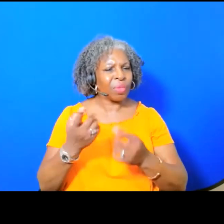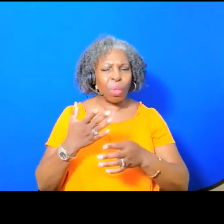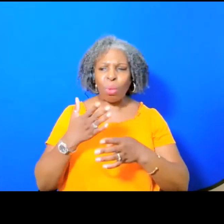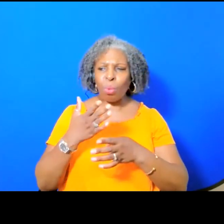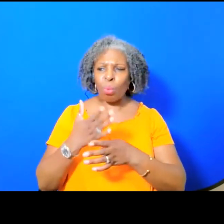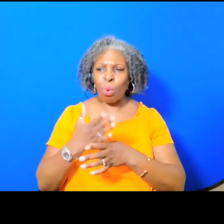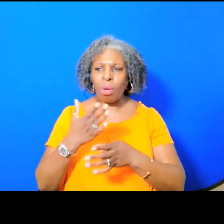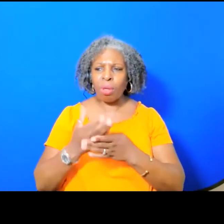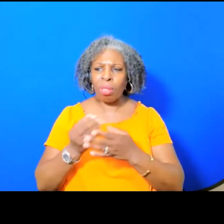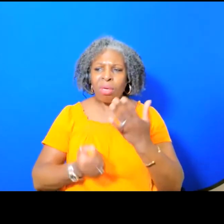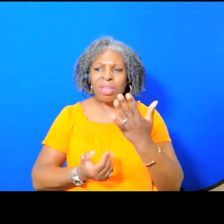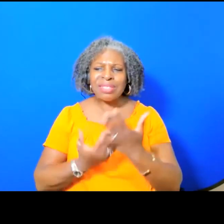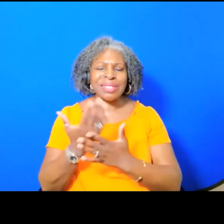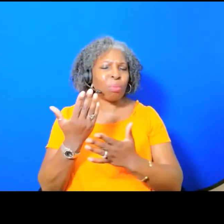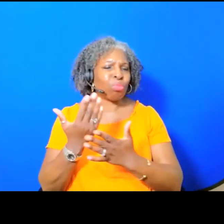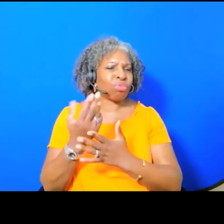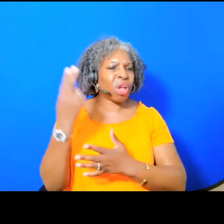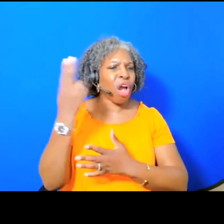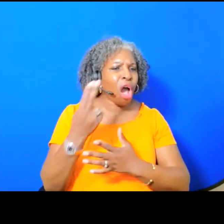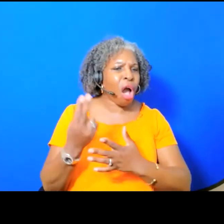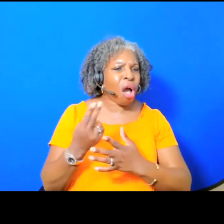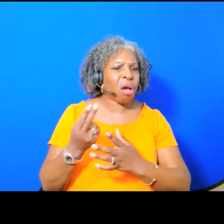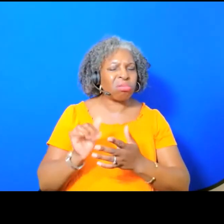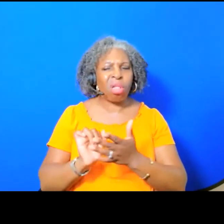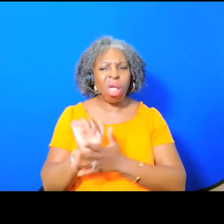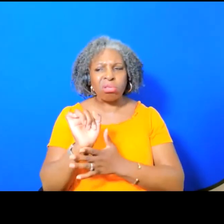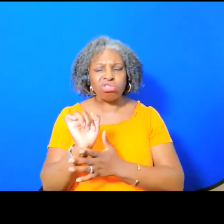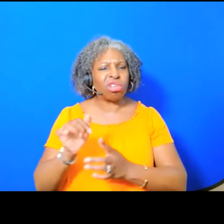and culture, social practice and the public realm.